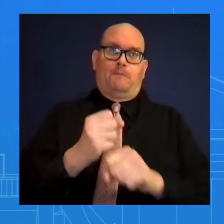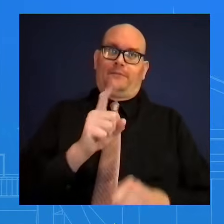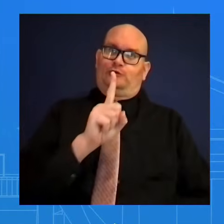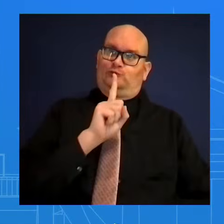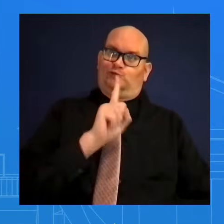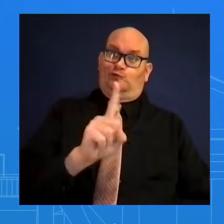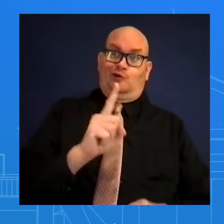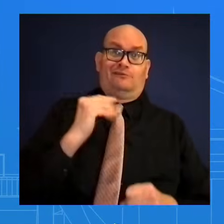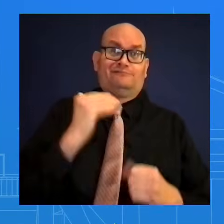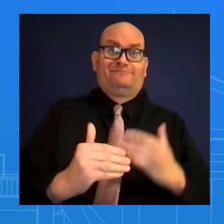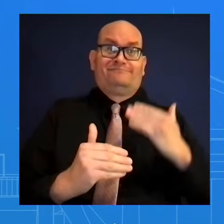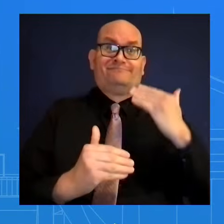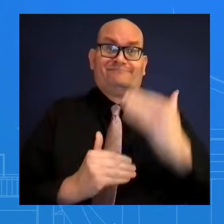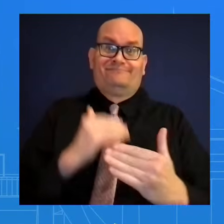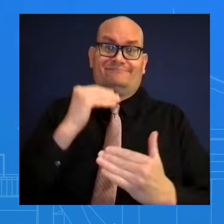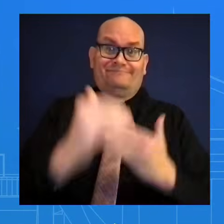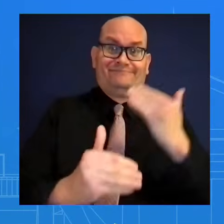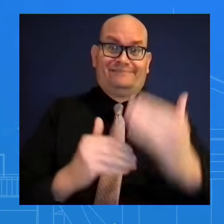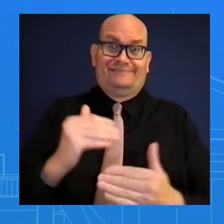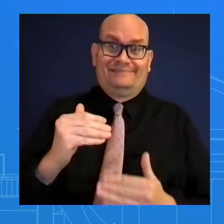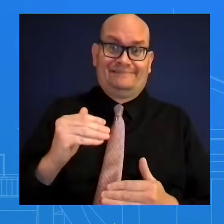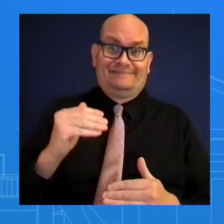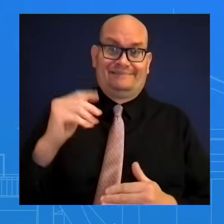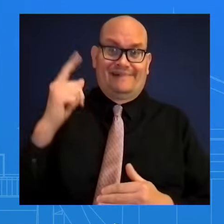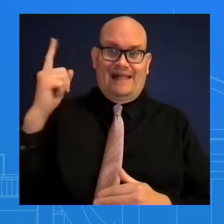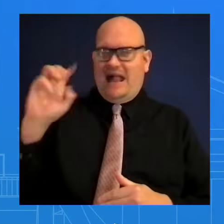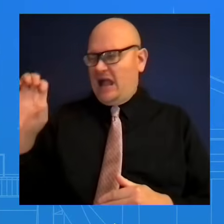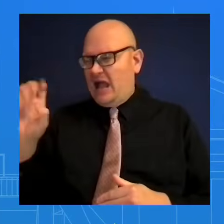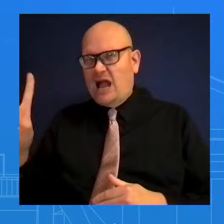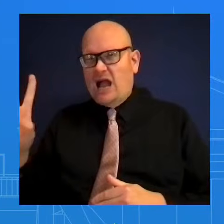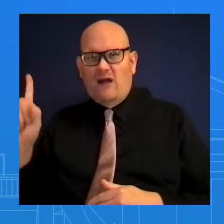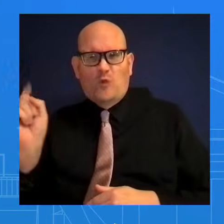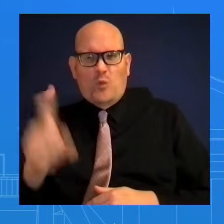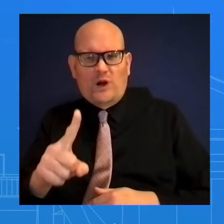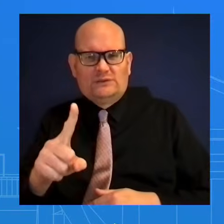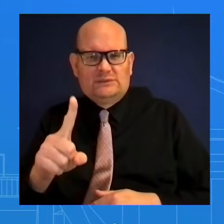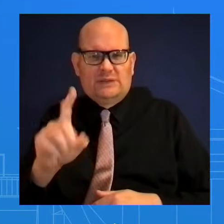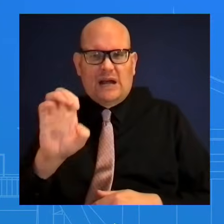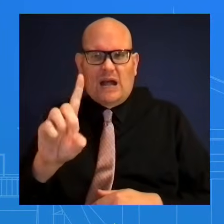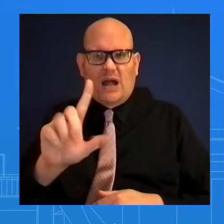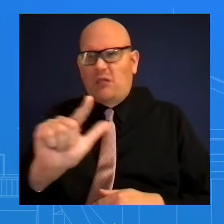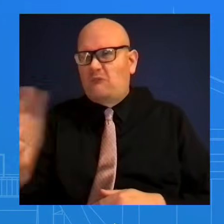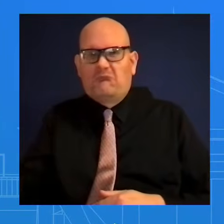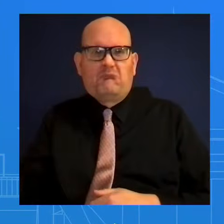I think I was going to call on Ed, and then I'll take your question. The Press: Thanks, Karine. So what happens if the debt ceiling bill